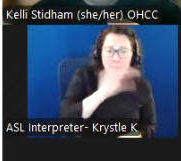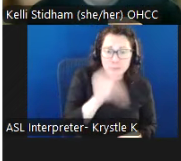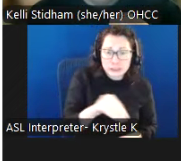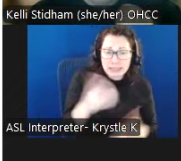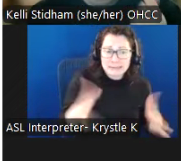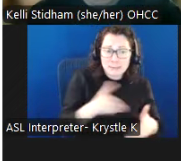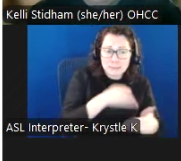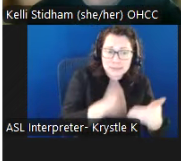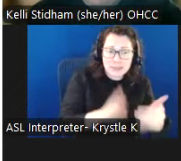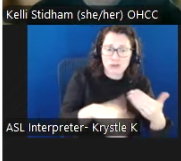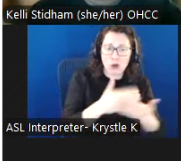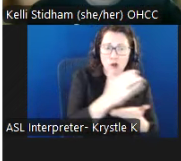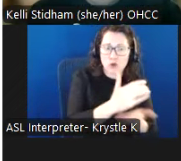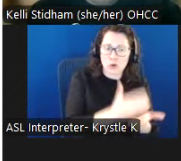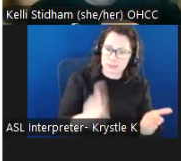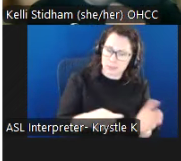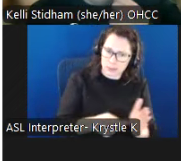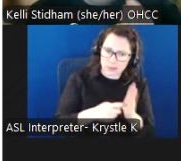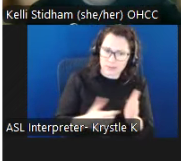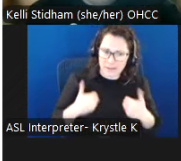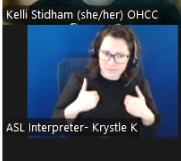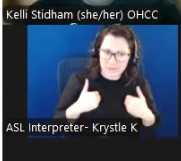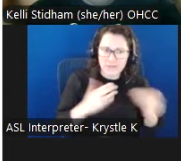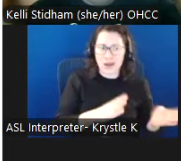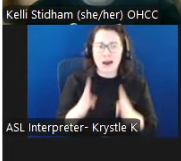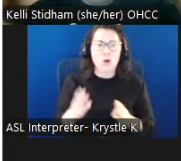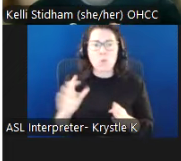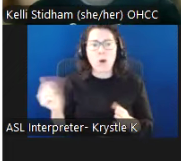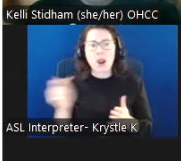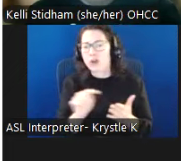courses that you have to have and then